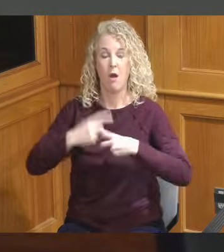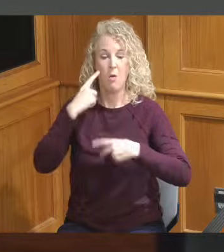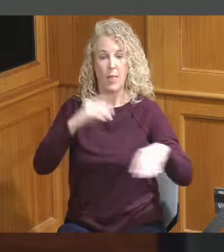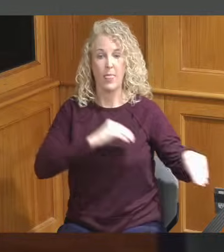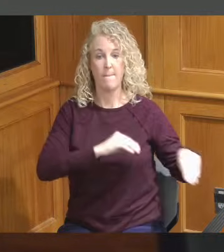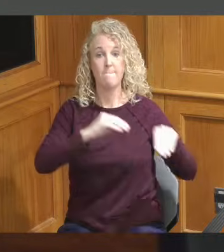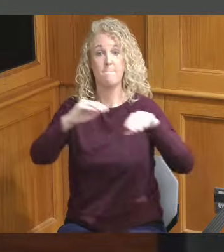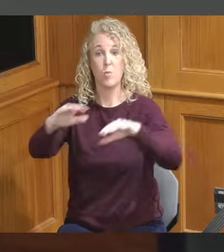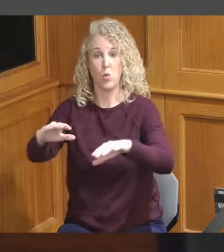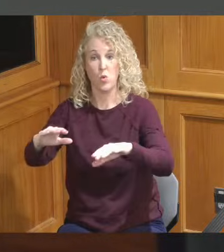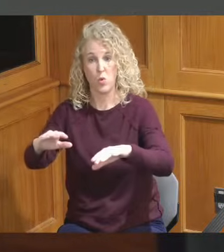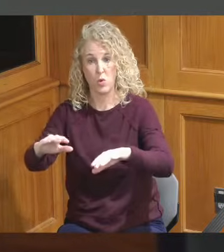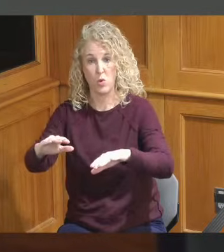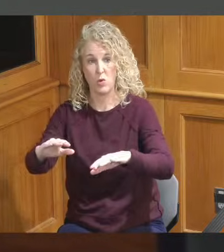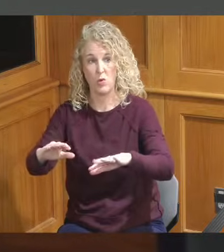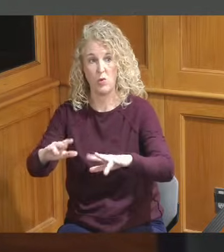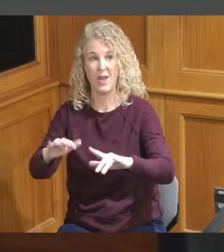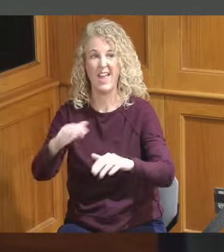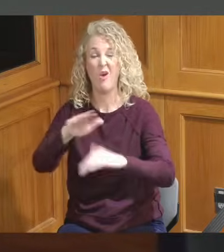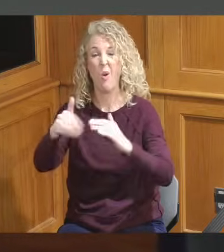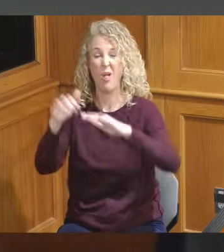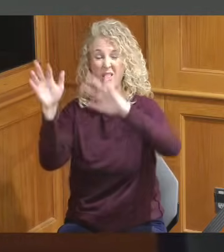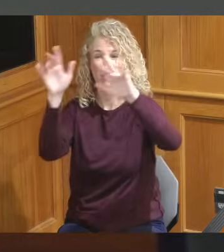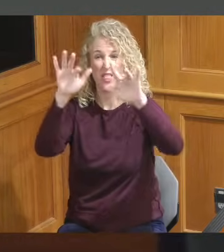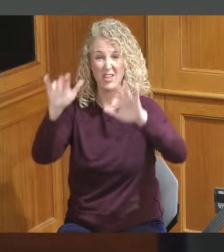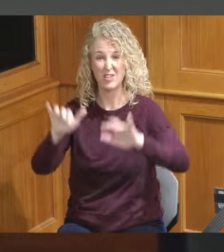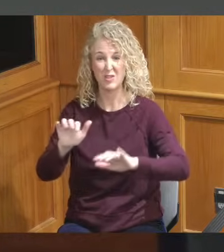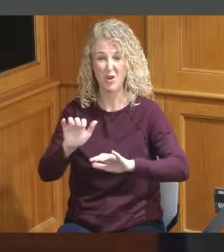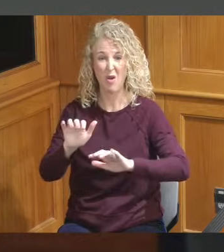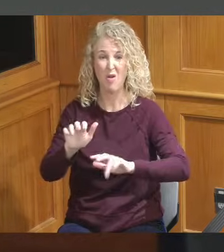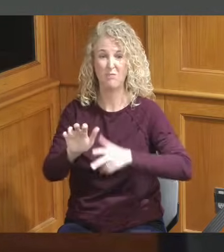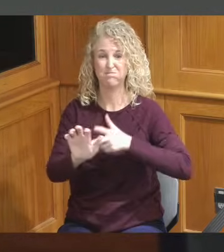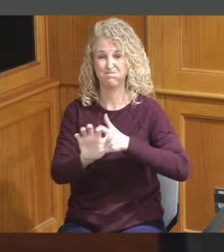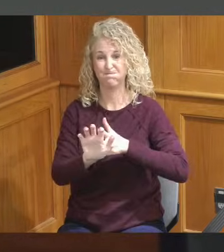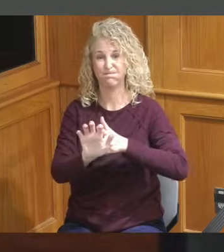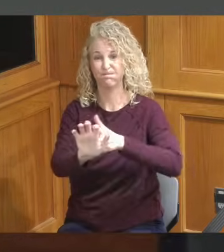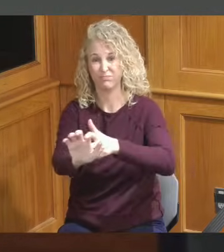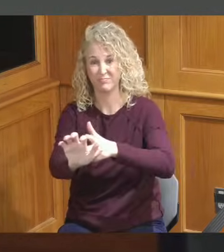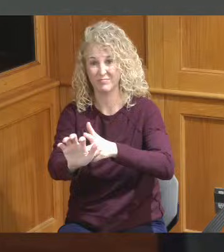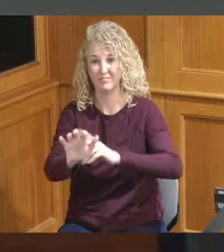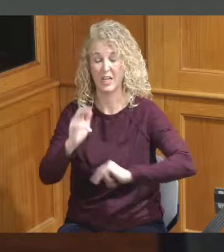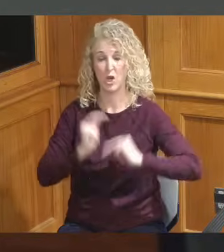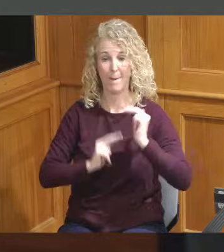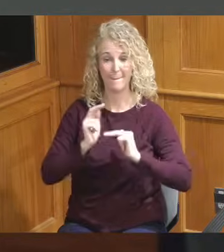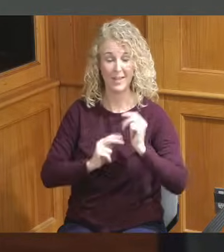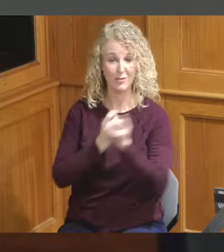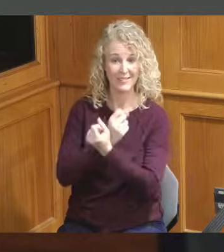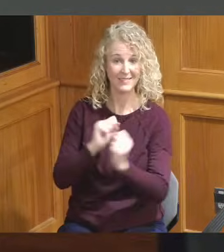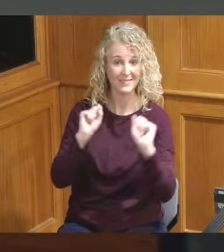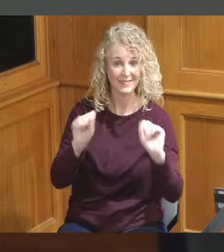to not only clear all the snow off the roads, but to keep our facility our facilities in